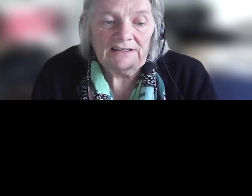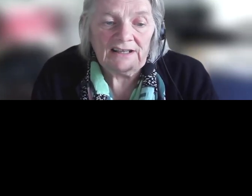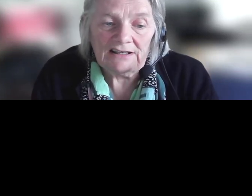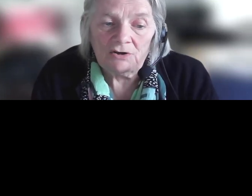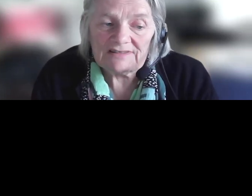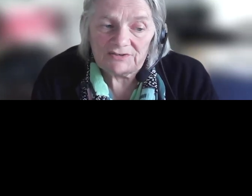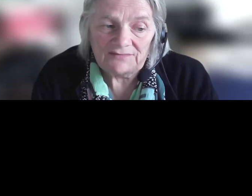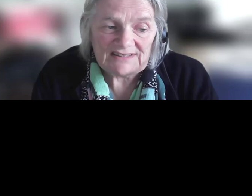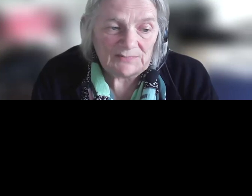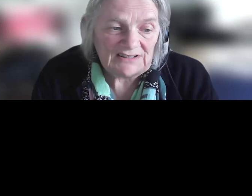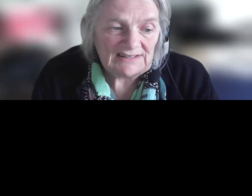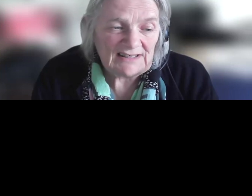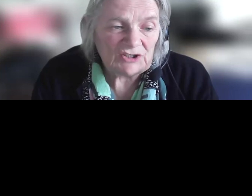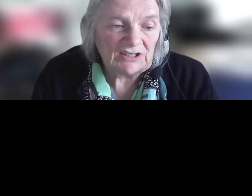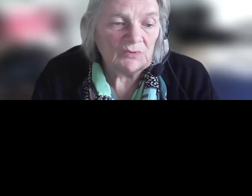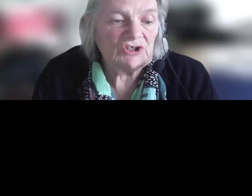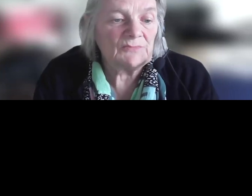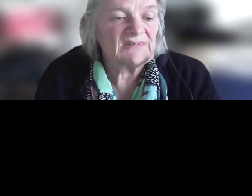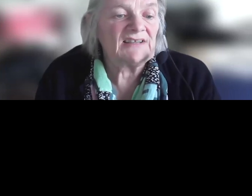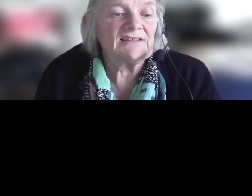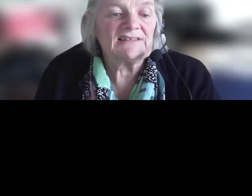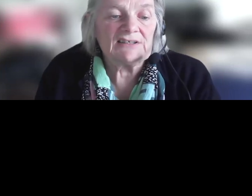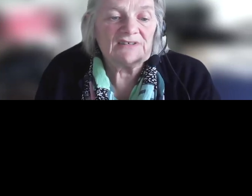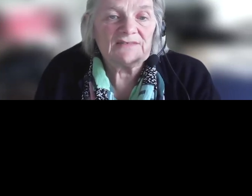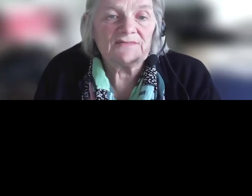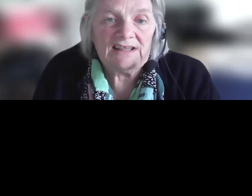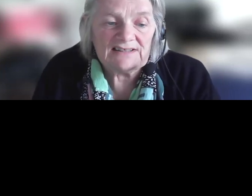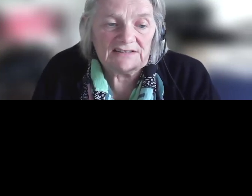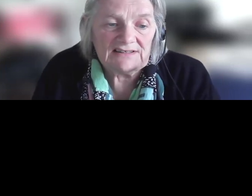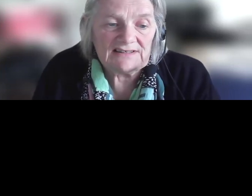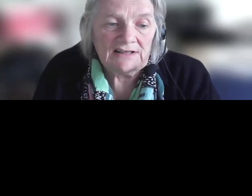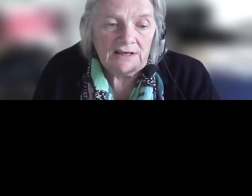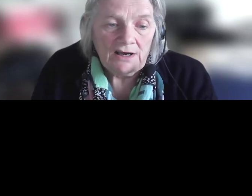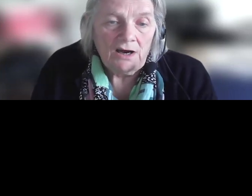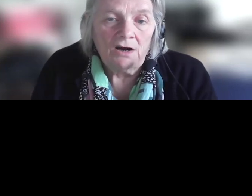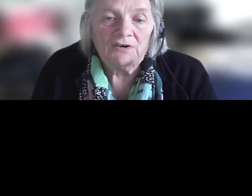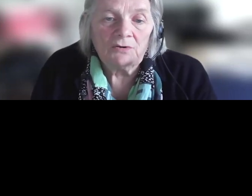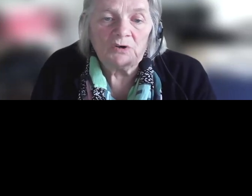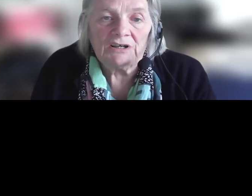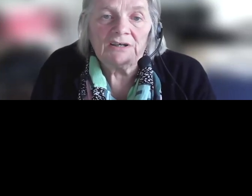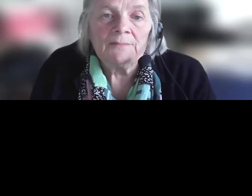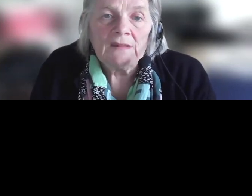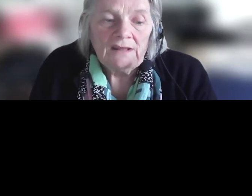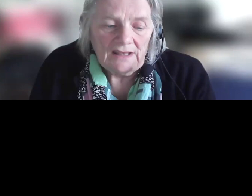Nicola also gave a CPD session in which she presented a series of case studies of her work